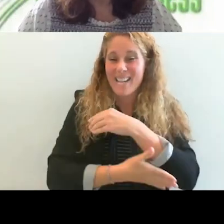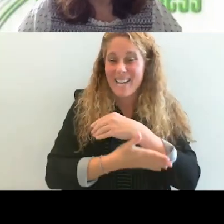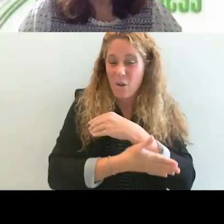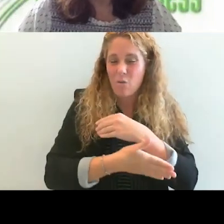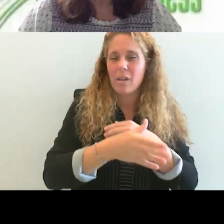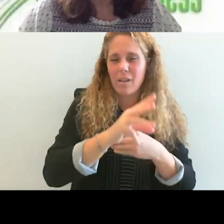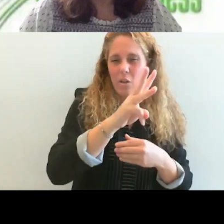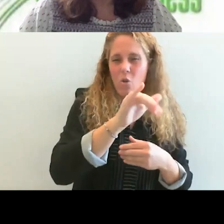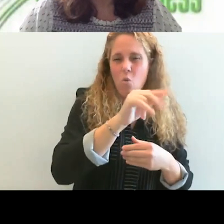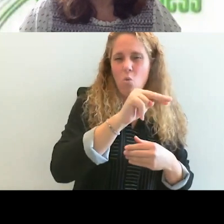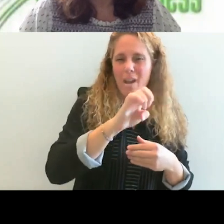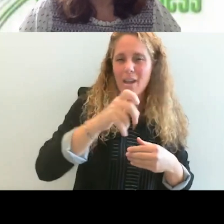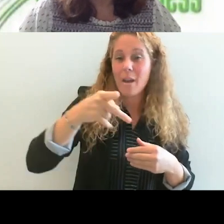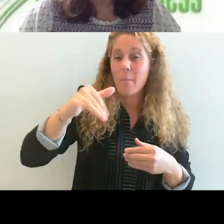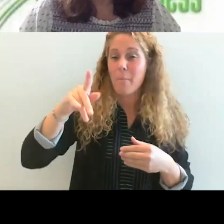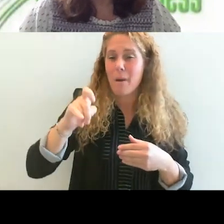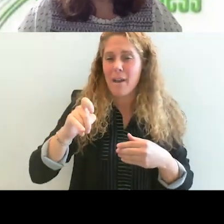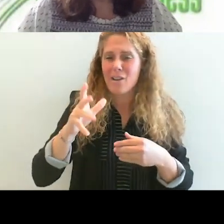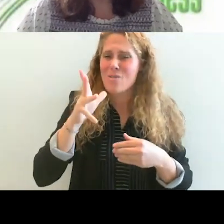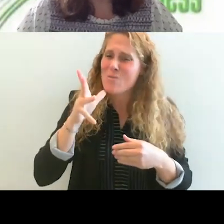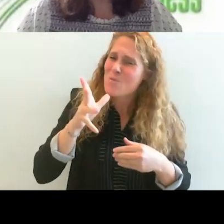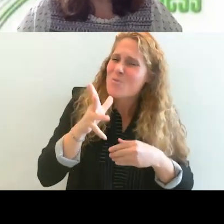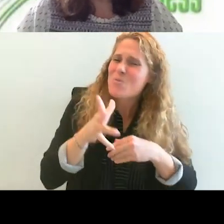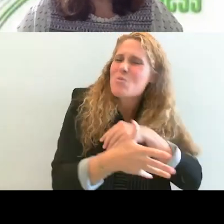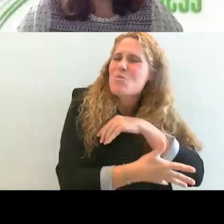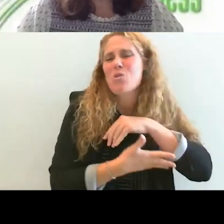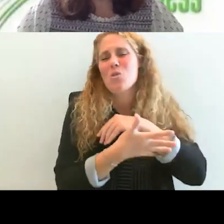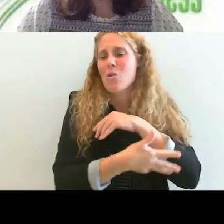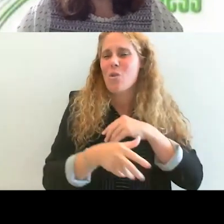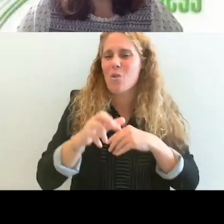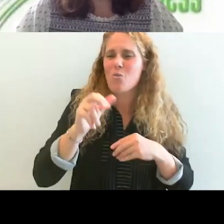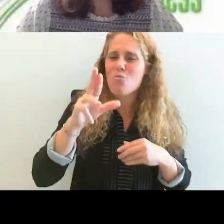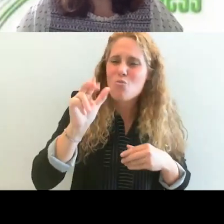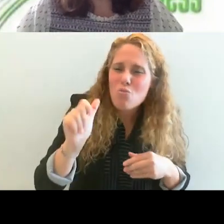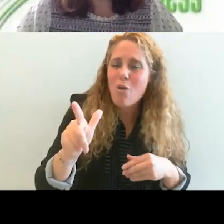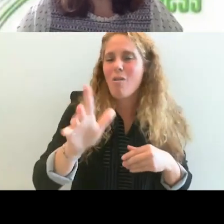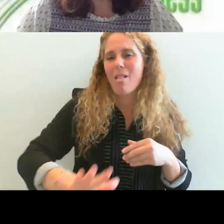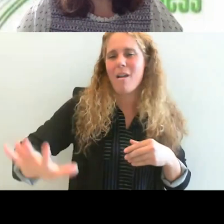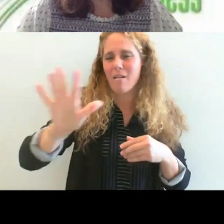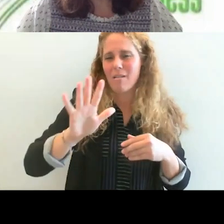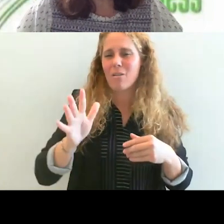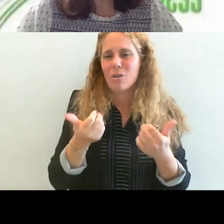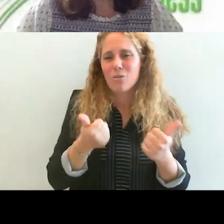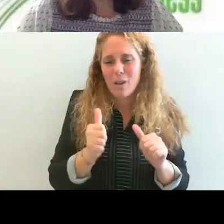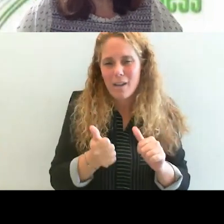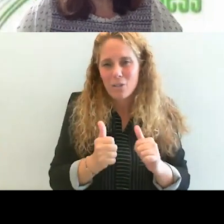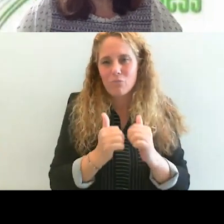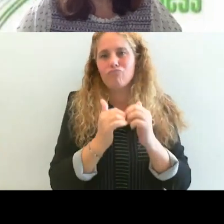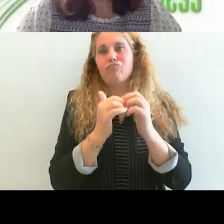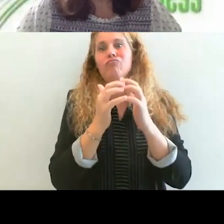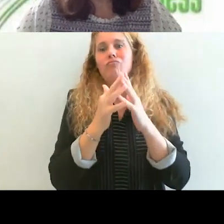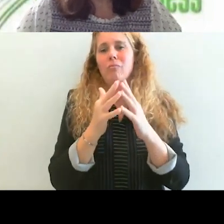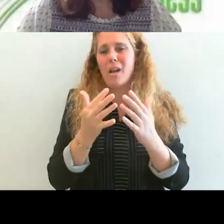EXTREMELY RURAL COUNTIES AND WE ARE IN THE PROCESS OF THAT NOW.